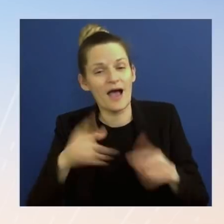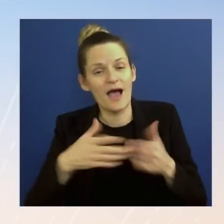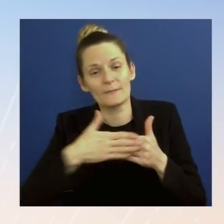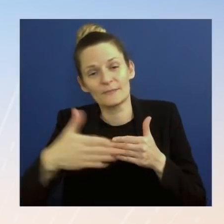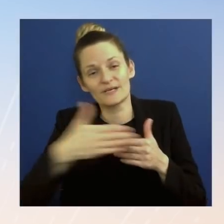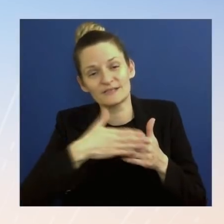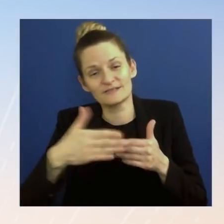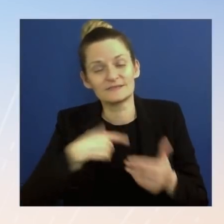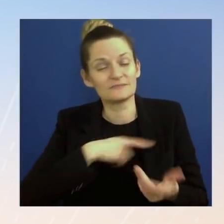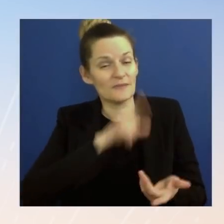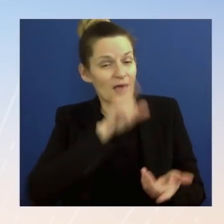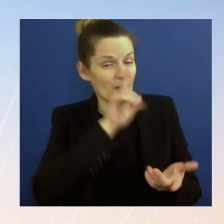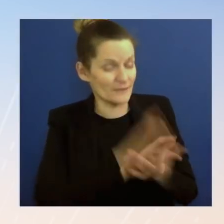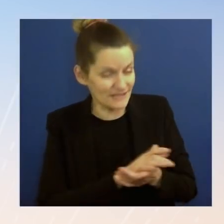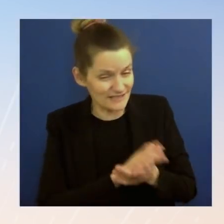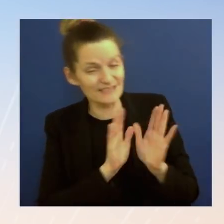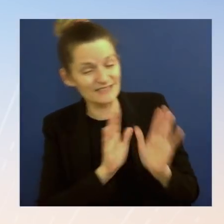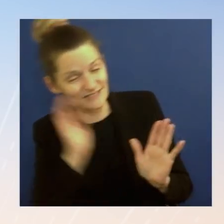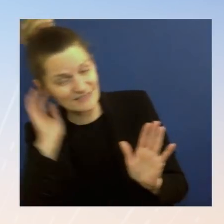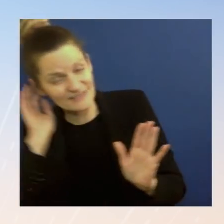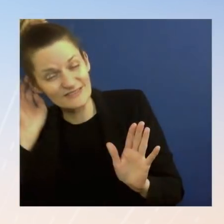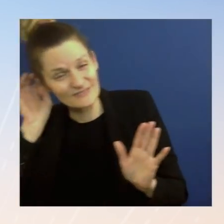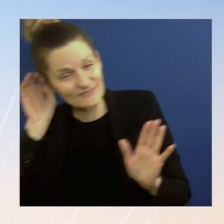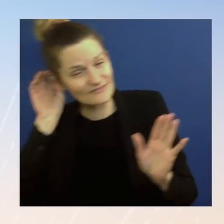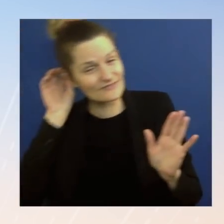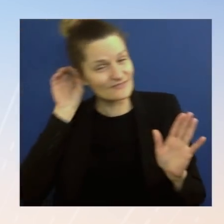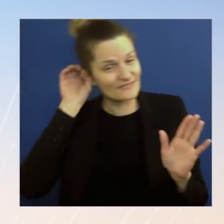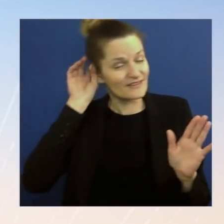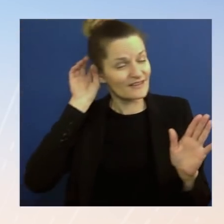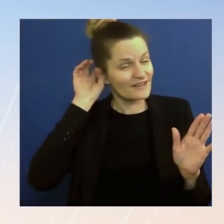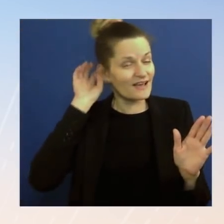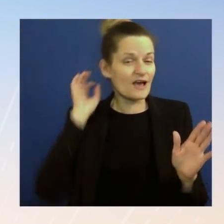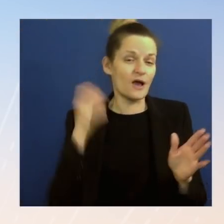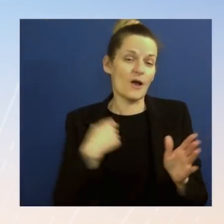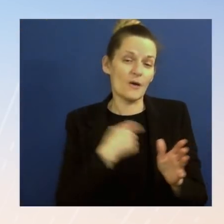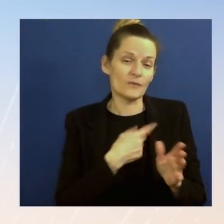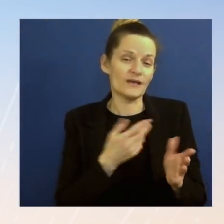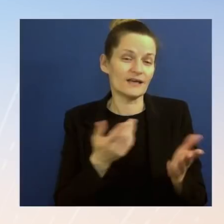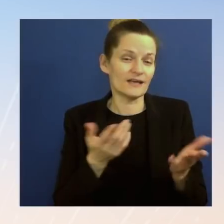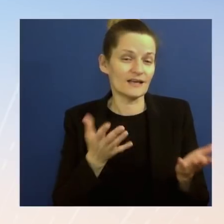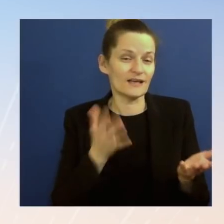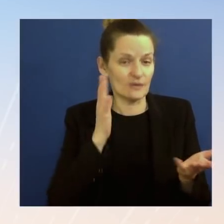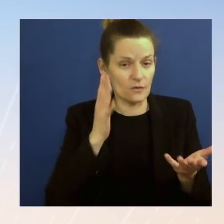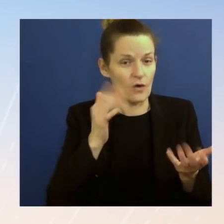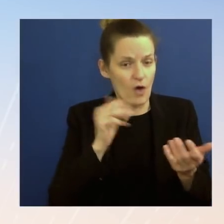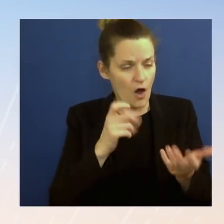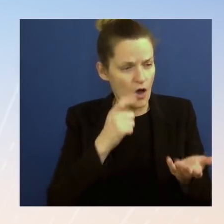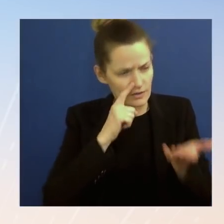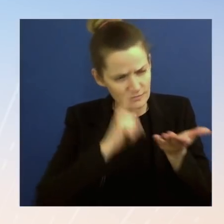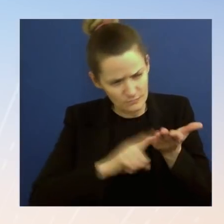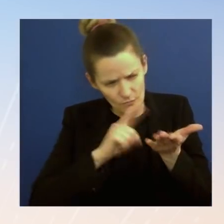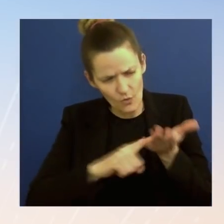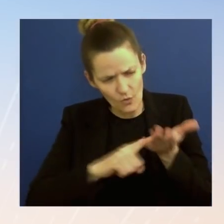a diplomatic path forward is the best path forward. But this is a natural part of the process. It is also standard for the most difficult